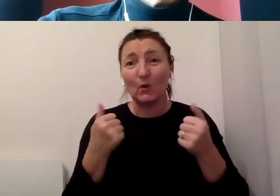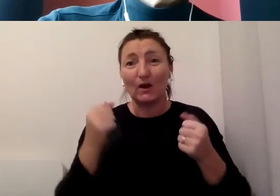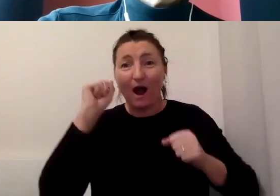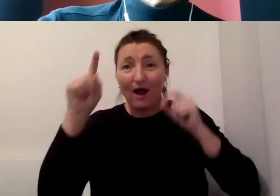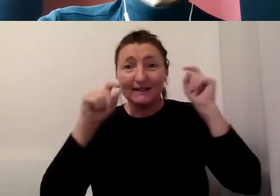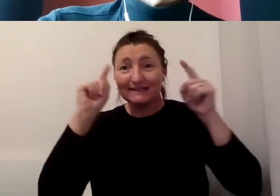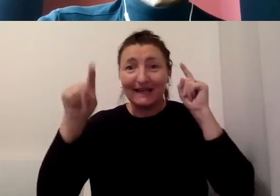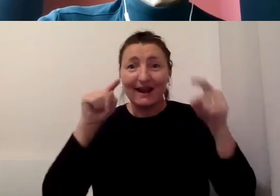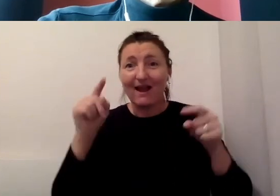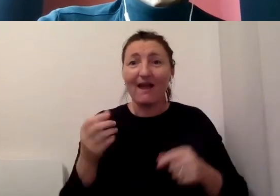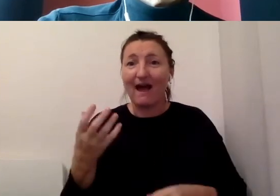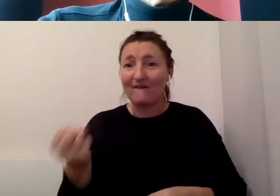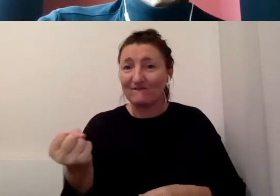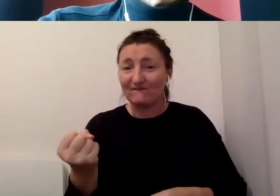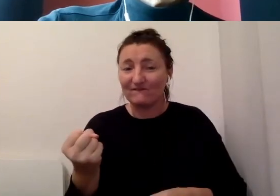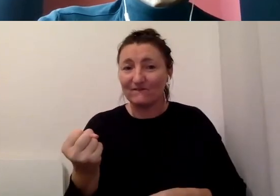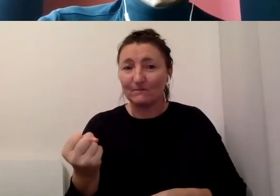I would also want someone that's good at social media